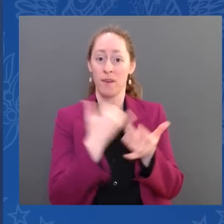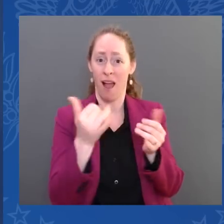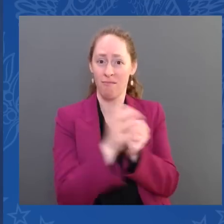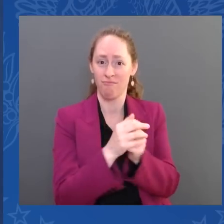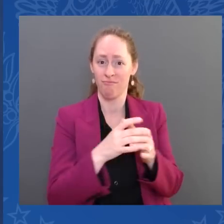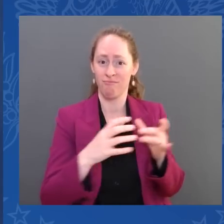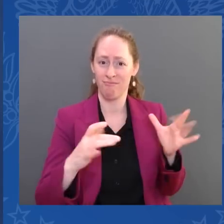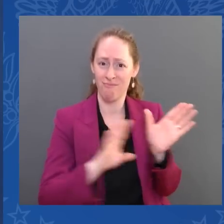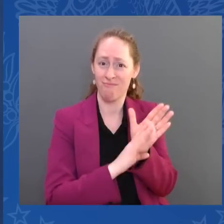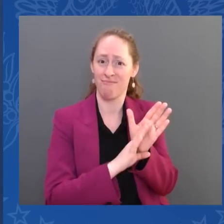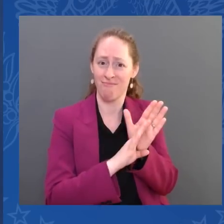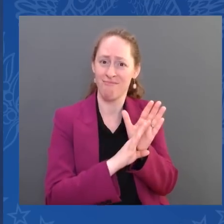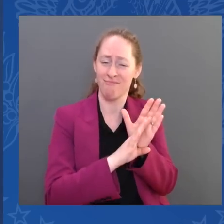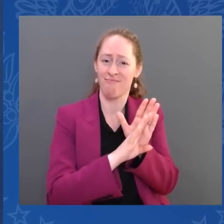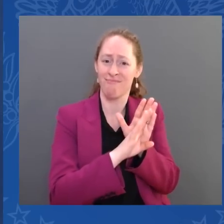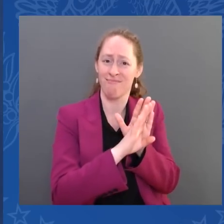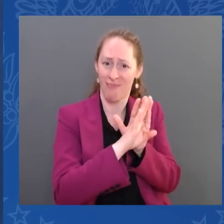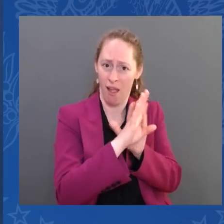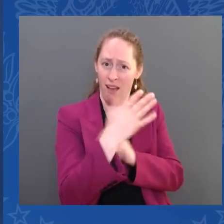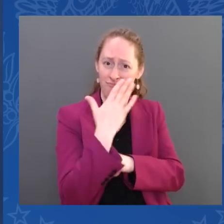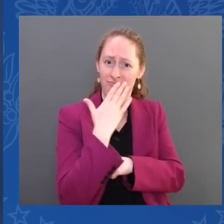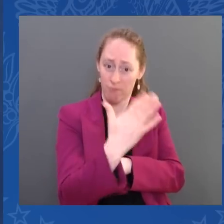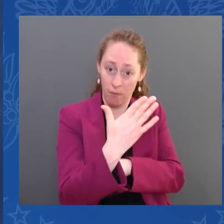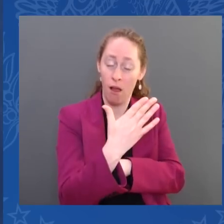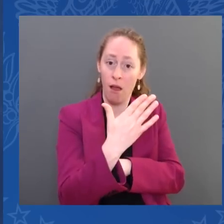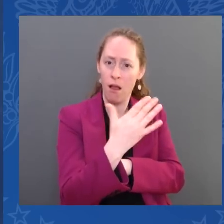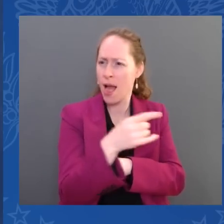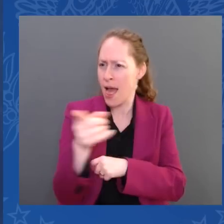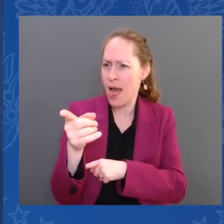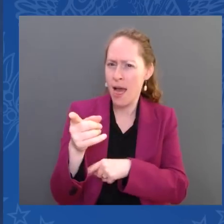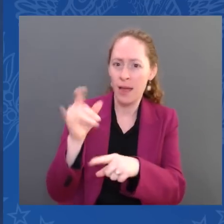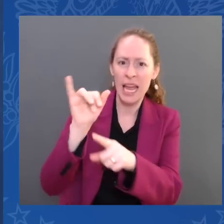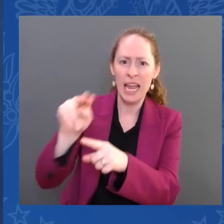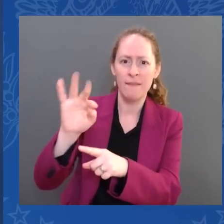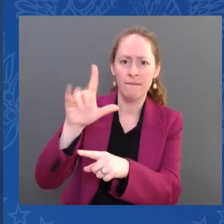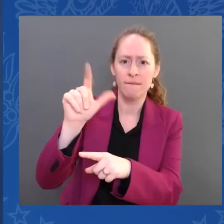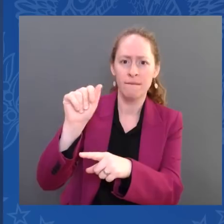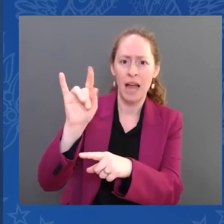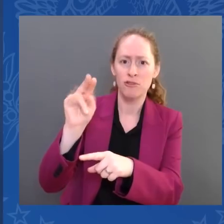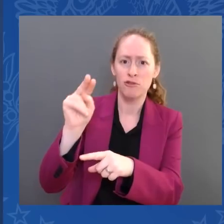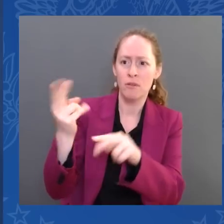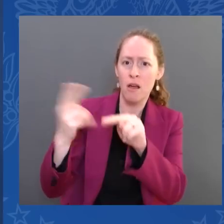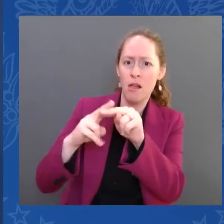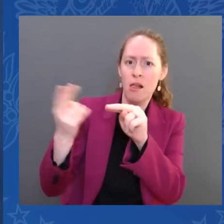and the progress we've made, I think, is critical. At the time I took office, about 16 months ago,